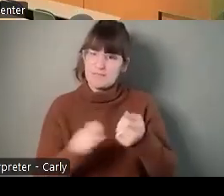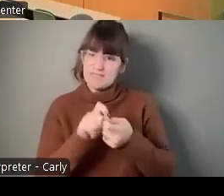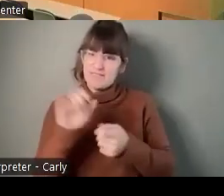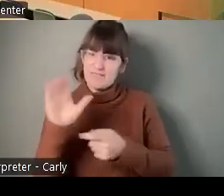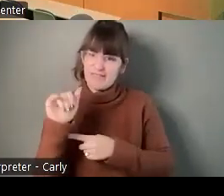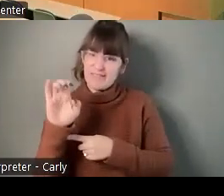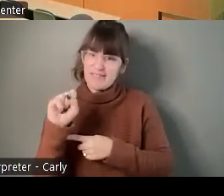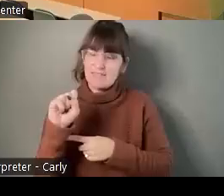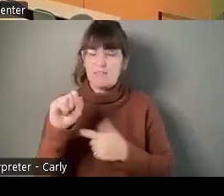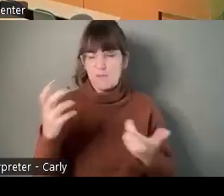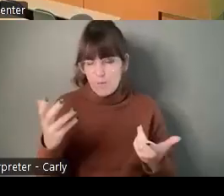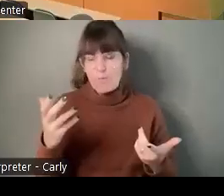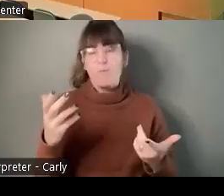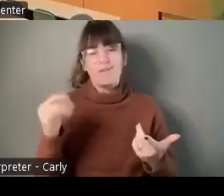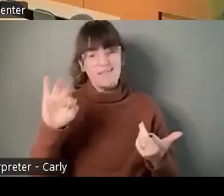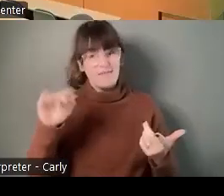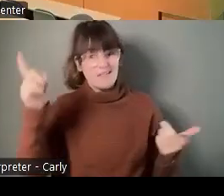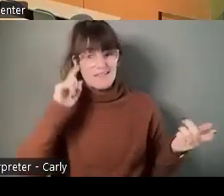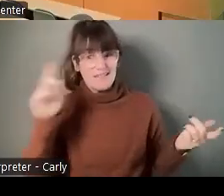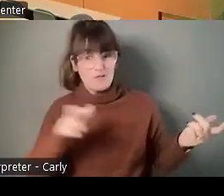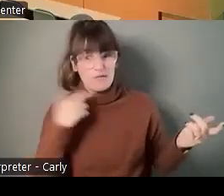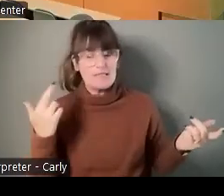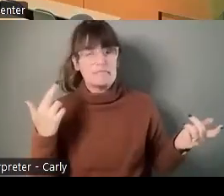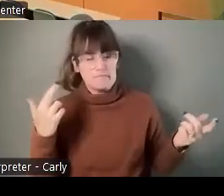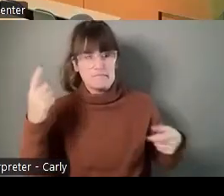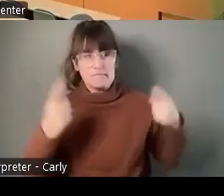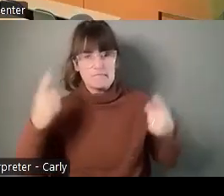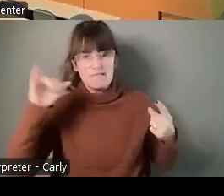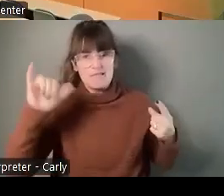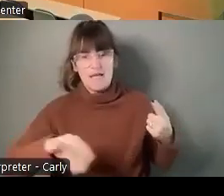account if we think that there's a risk. Um, but most of the time this isn't like you're